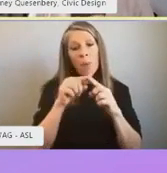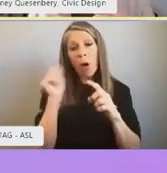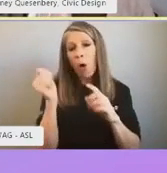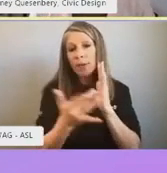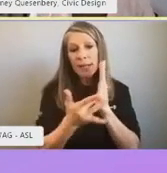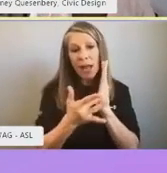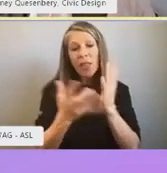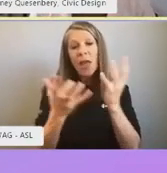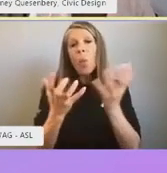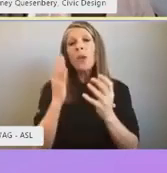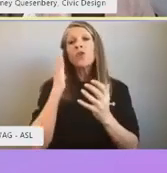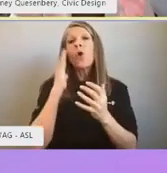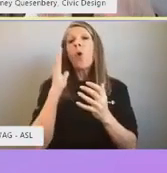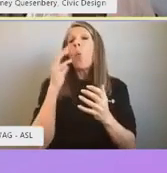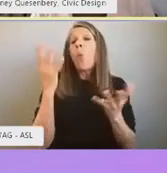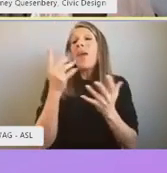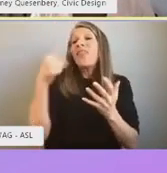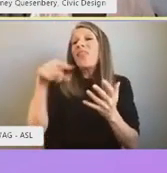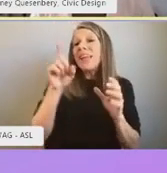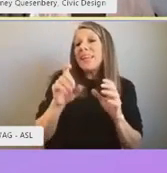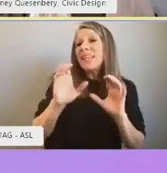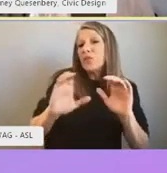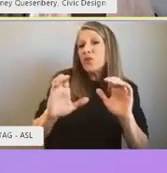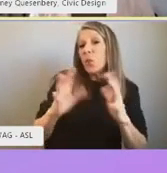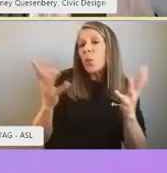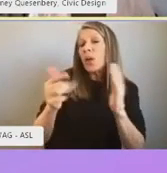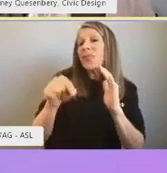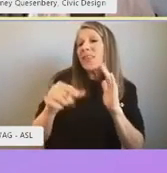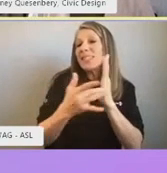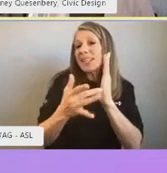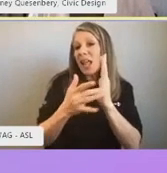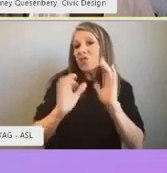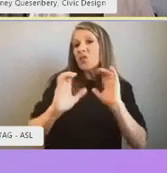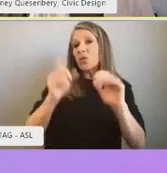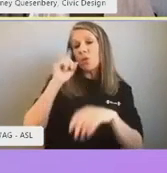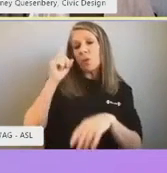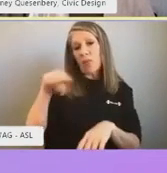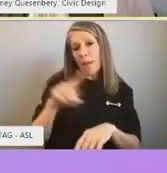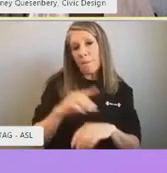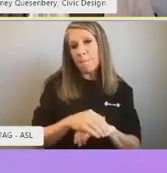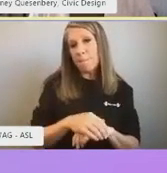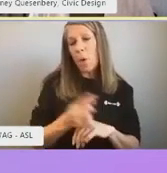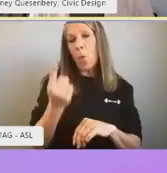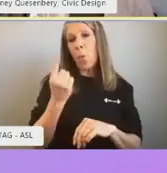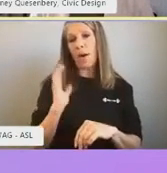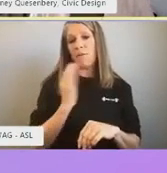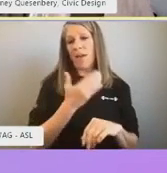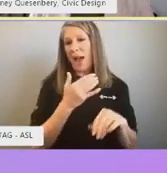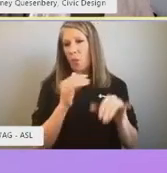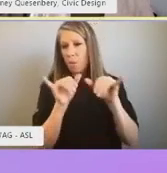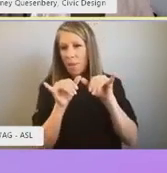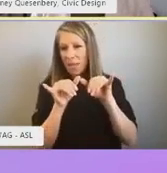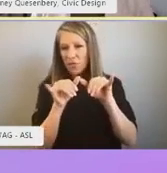it let us think about how to communicate new ideas in elections. It turned out nobody wanted to hear about all the technology, they just wanted to know what they